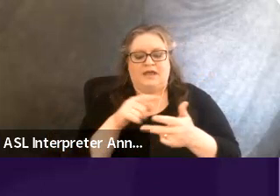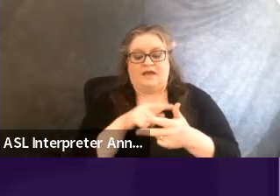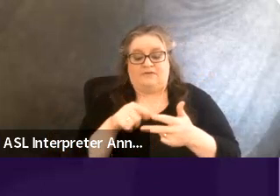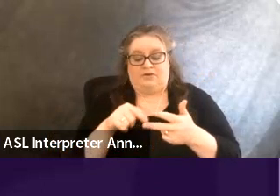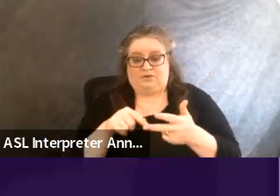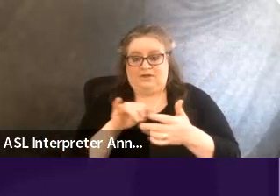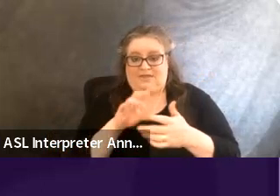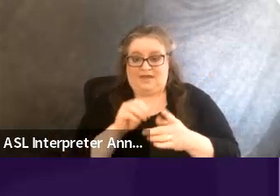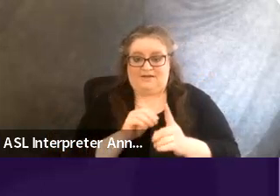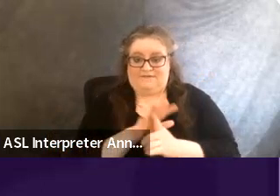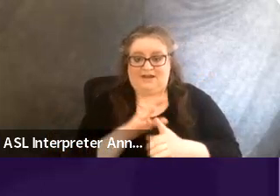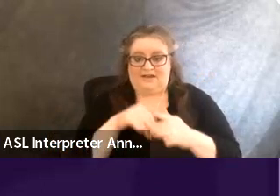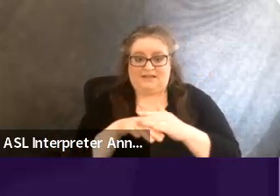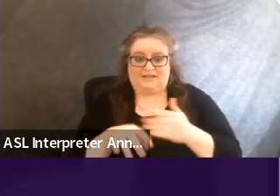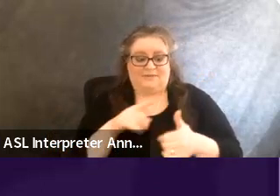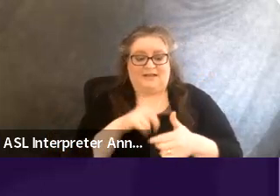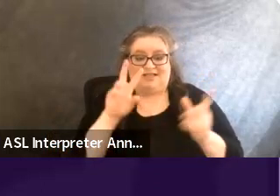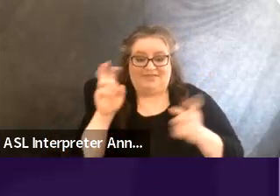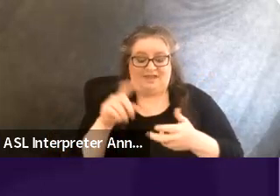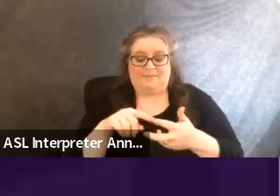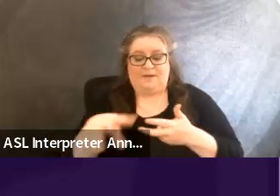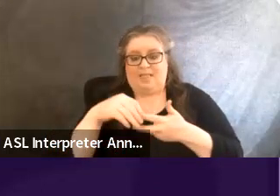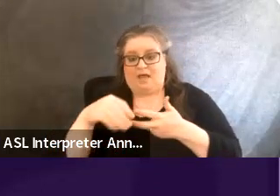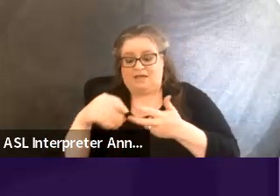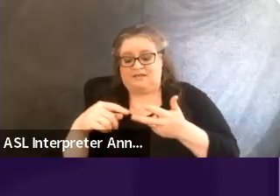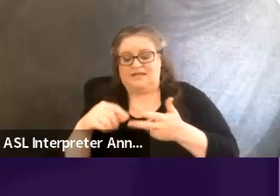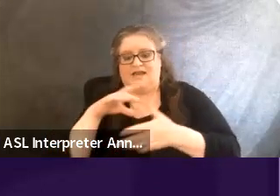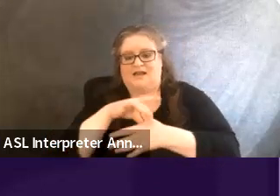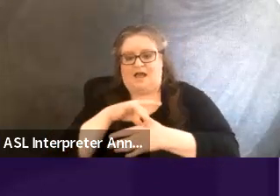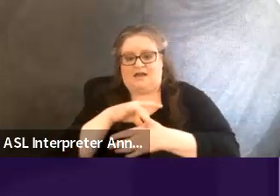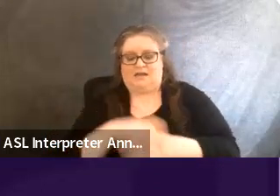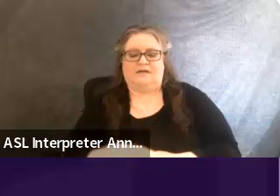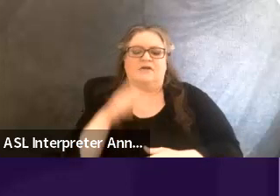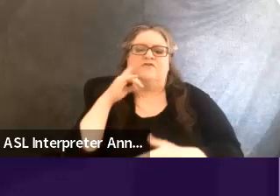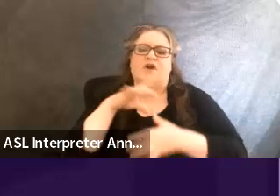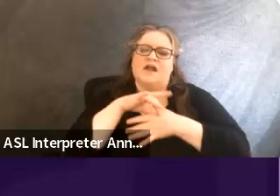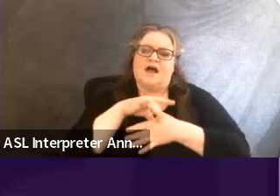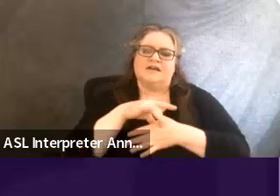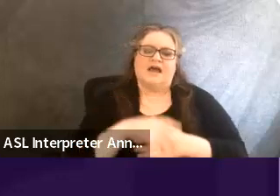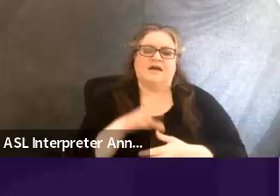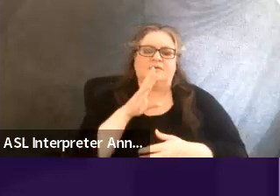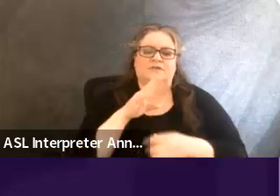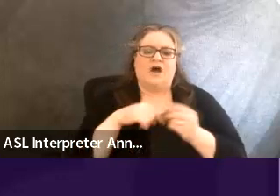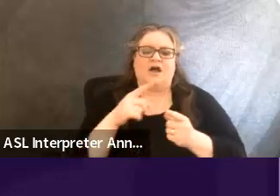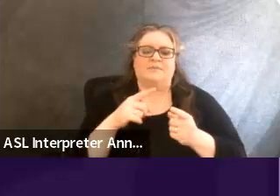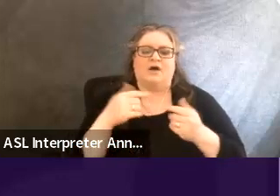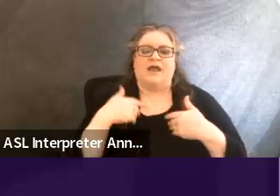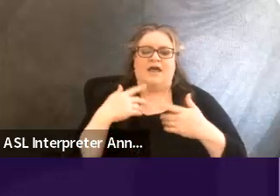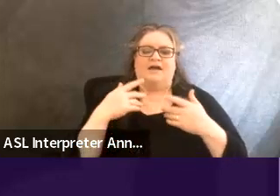affecting accessibility: theme, plugins, and content. So, for content, let's talk about the heading structure.